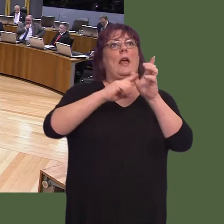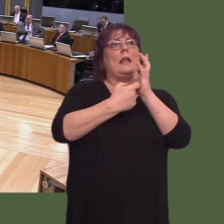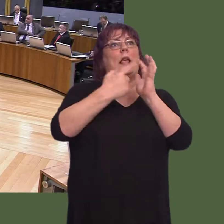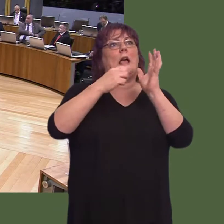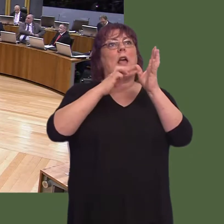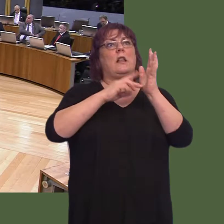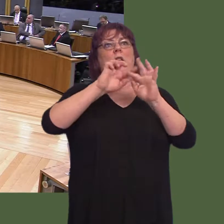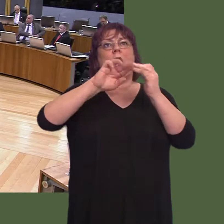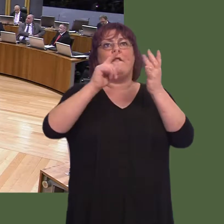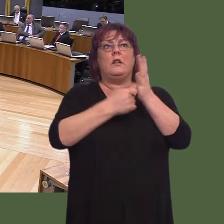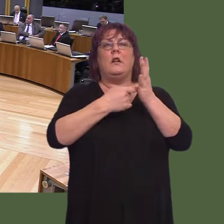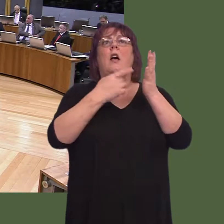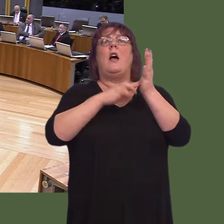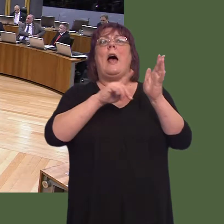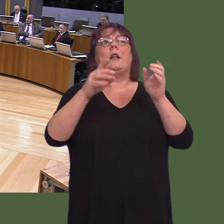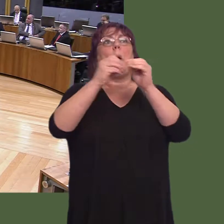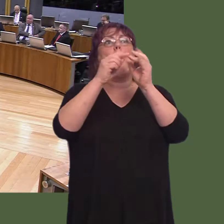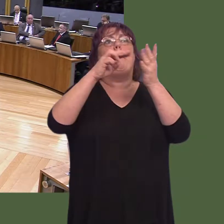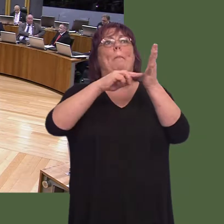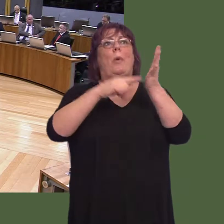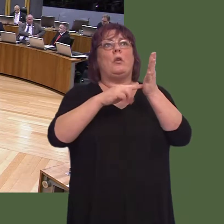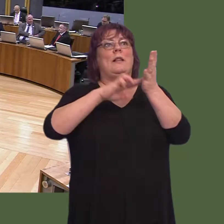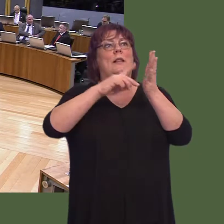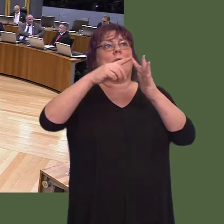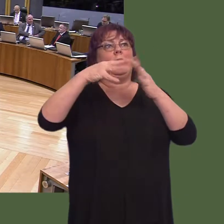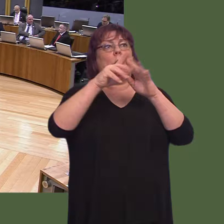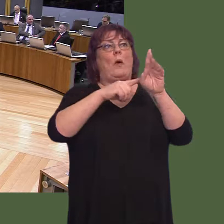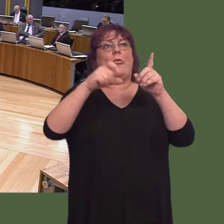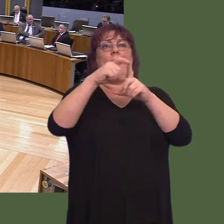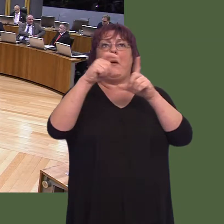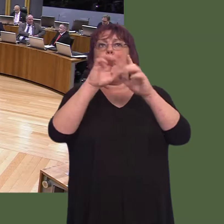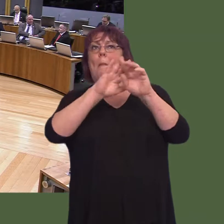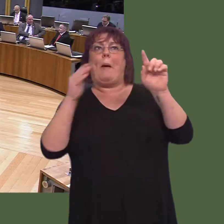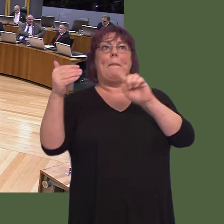and Bontnewydd bypass, which represents further investment of over £125 million to the networkóand